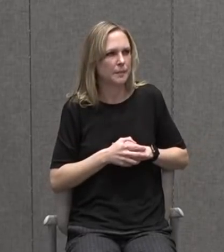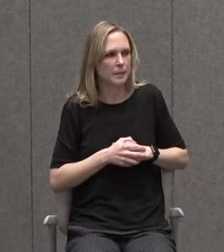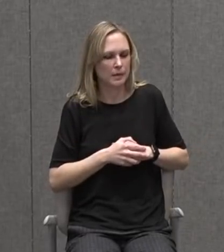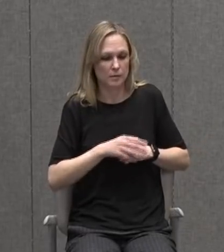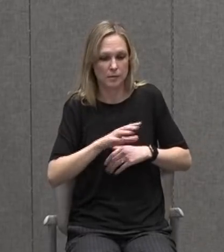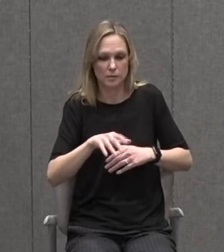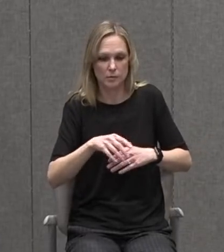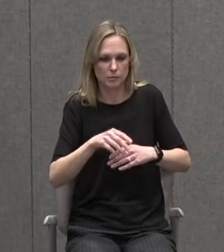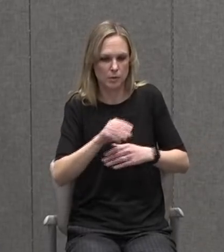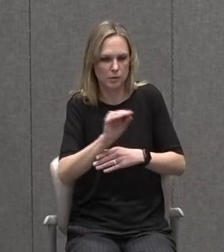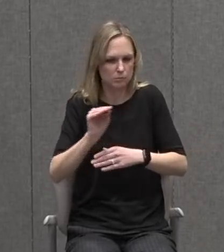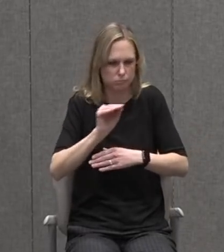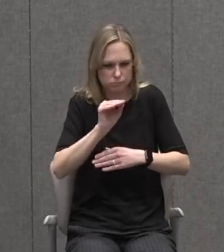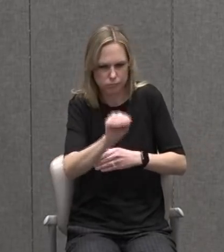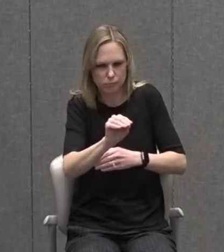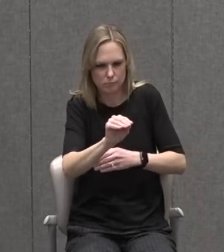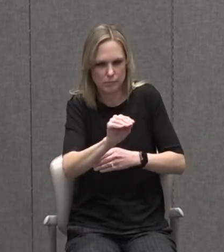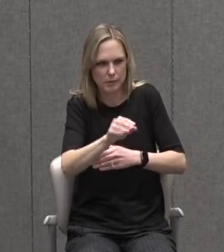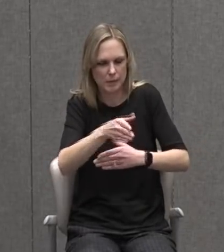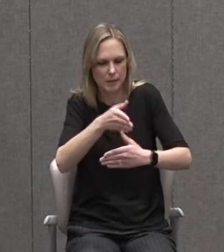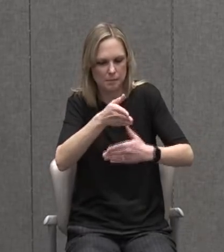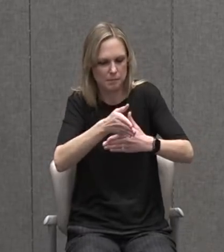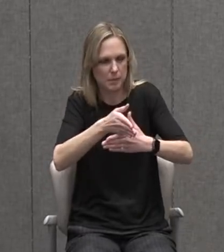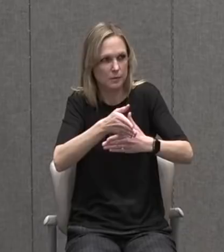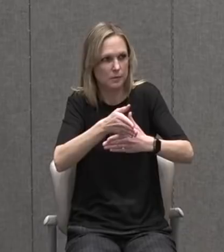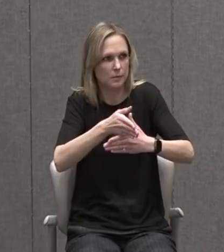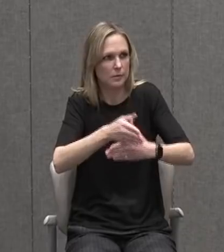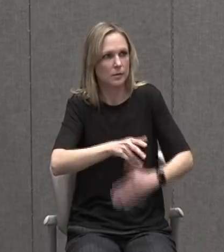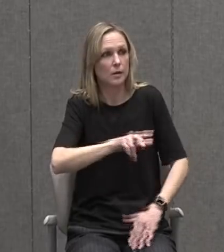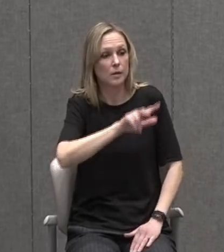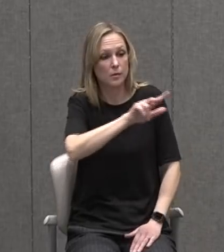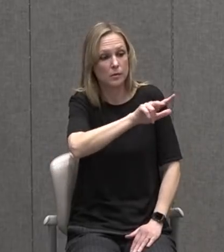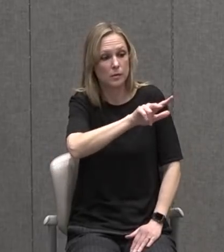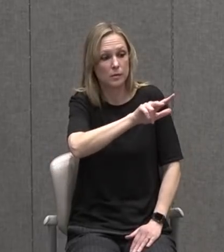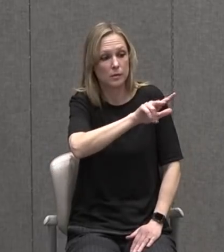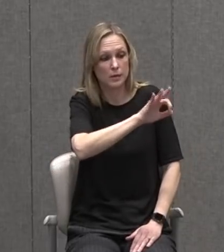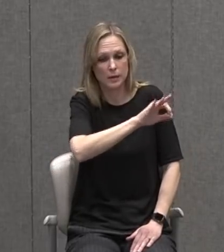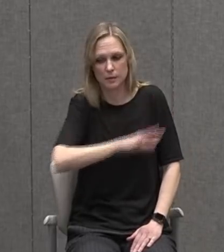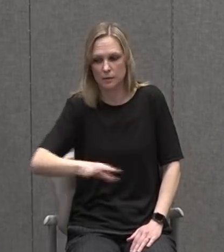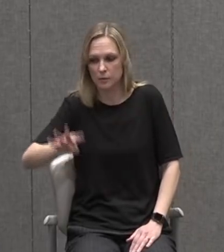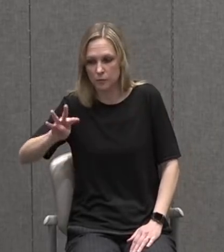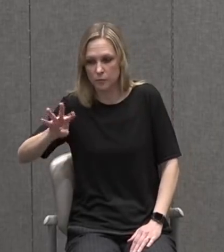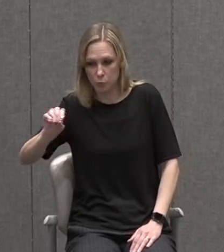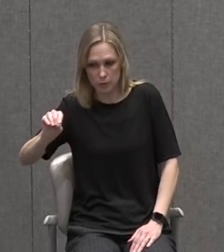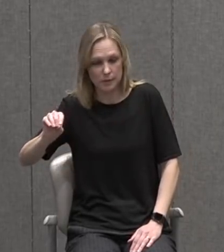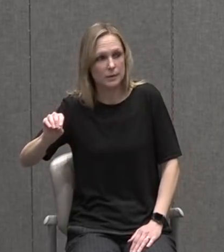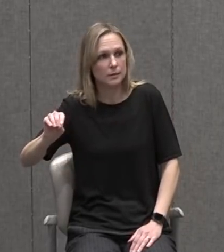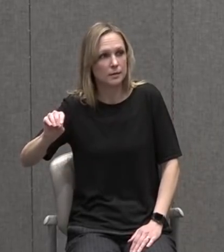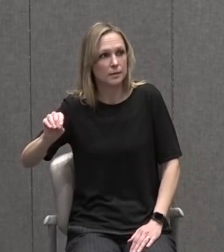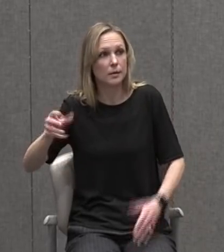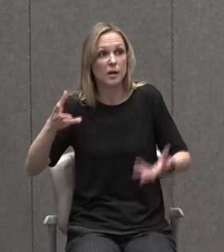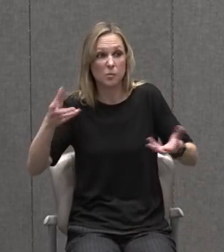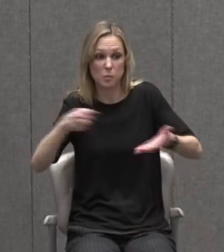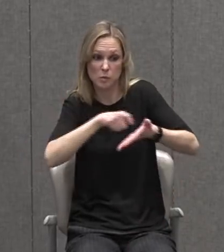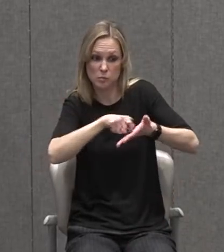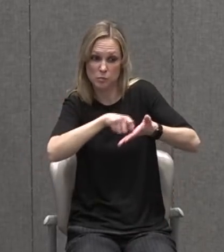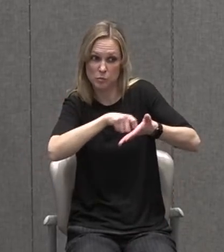So that is 39, and if I am writing this number, because I wanna make sure I'm very clear about having